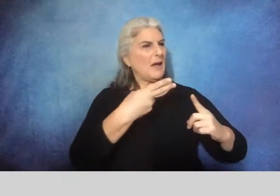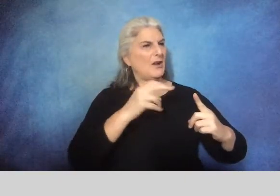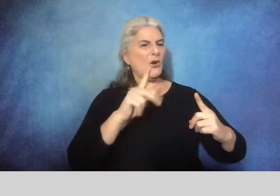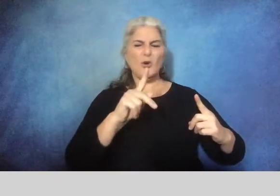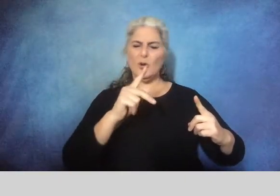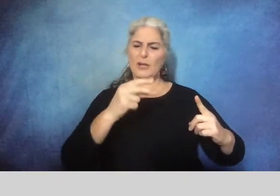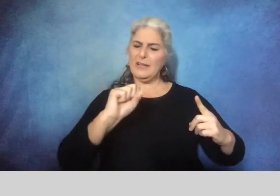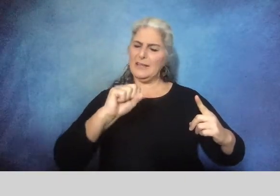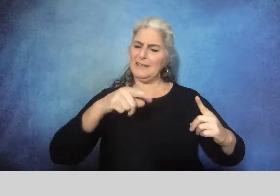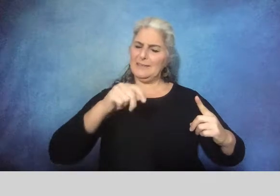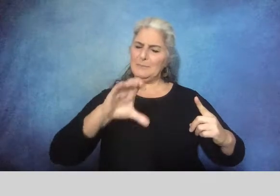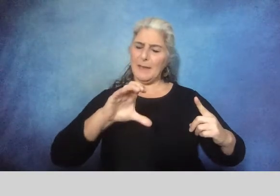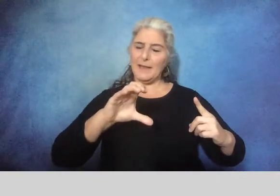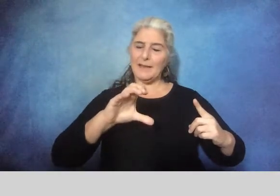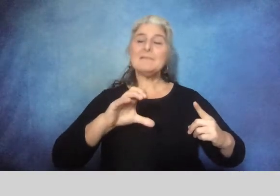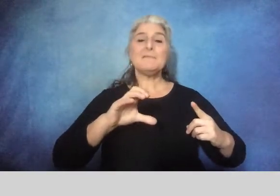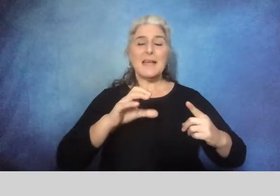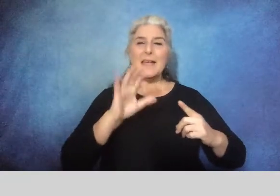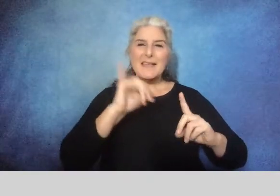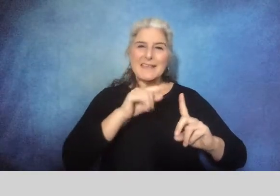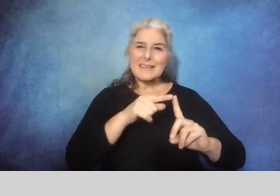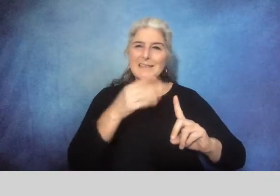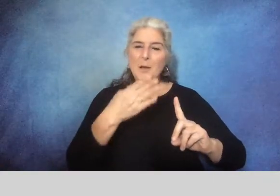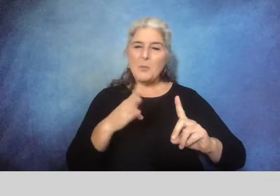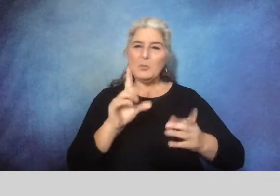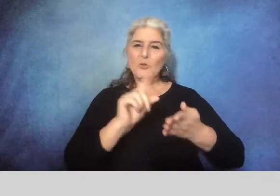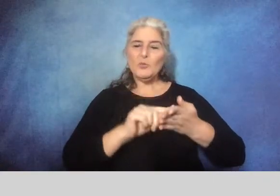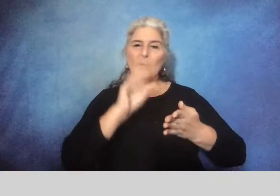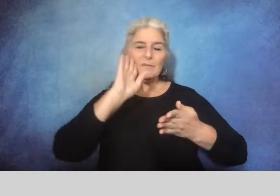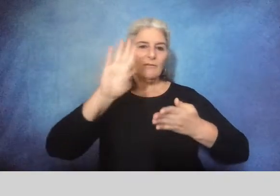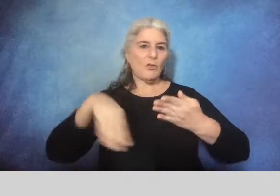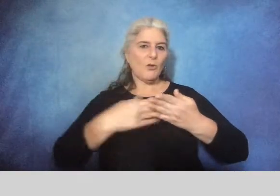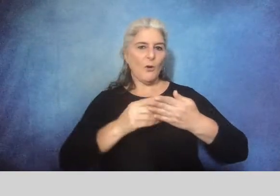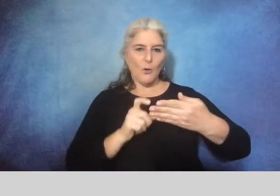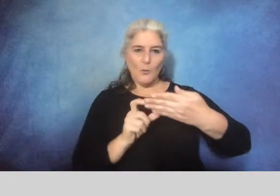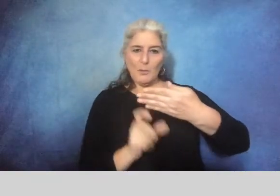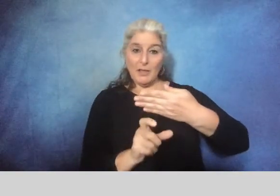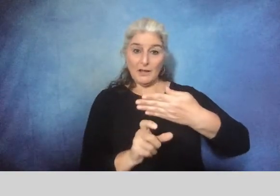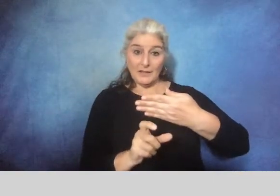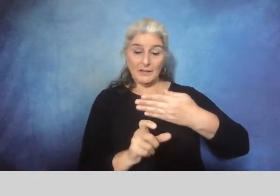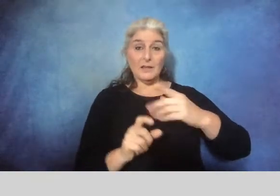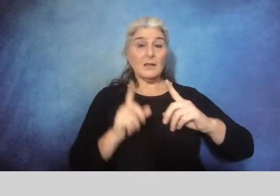Hookspec is a blueprint for the plugin. So hookspec has an empty body